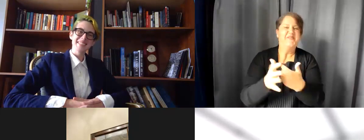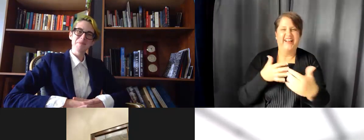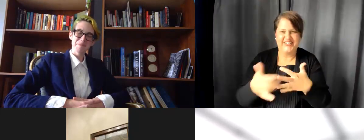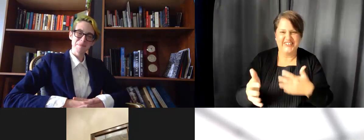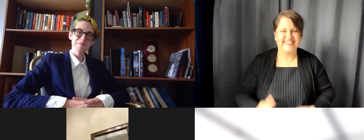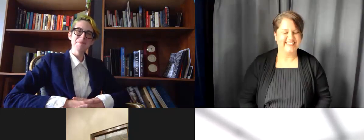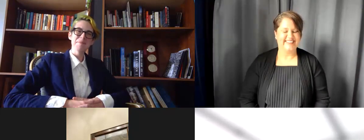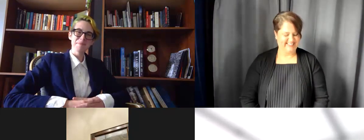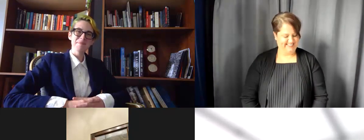Jordan Radford: So